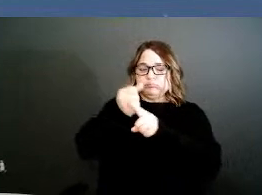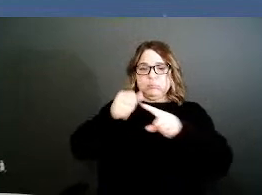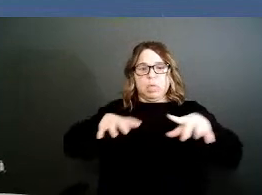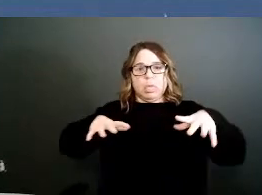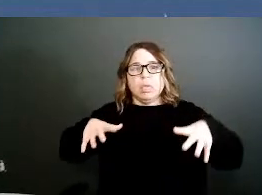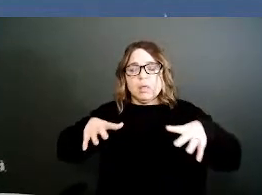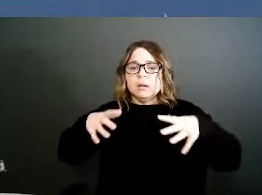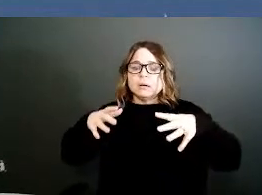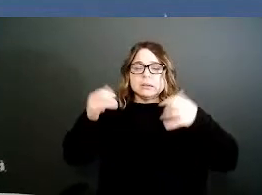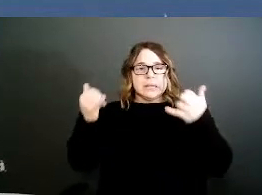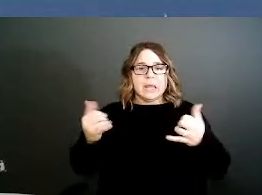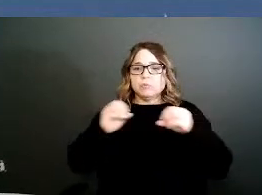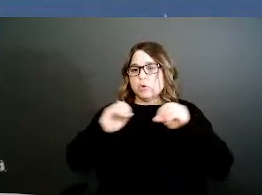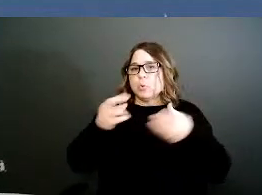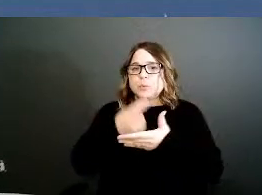WE CANNOT CONTINUE TO FAIL THEM.